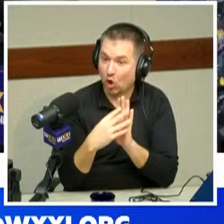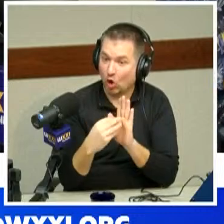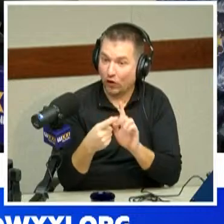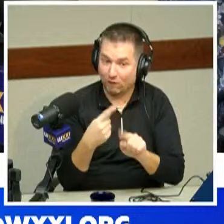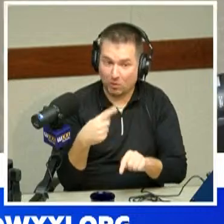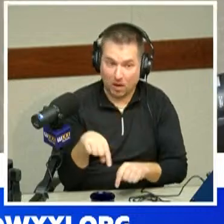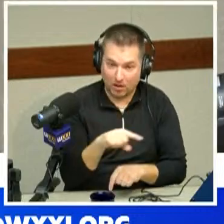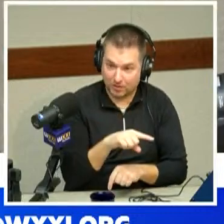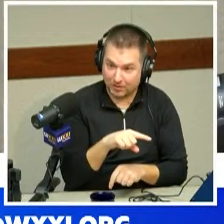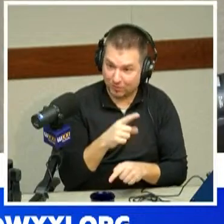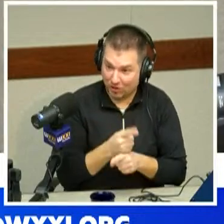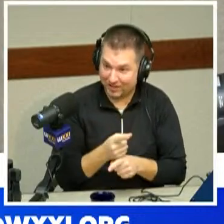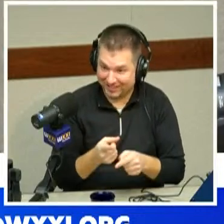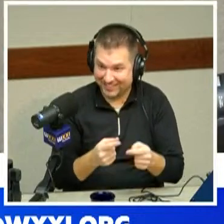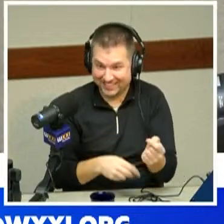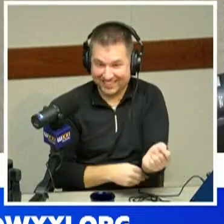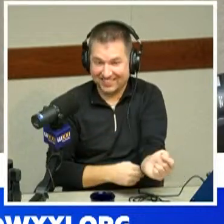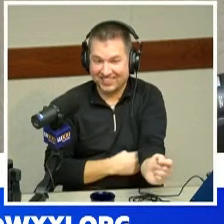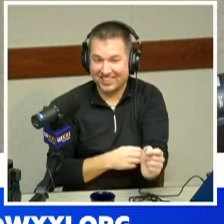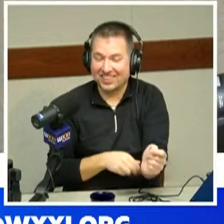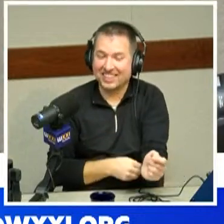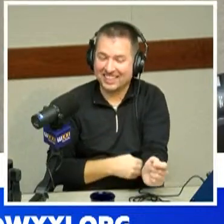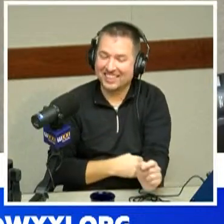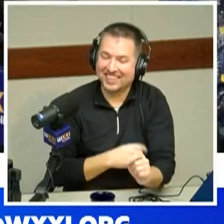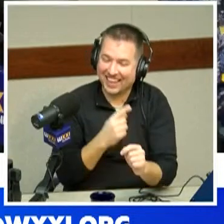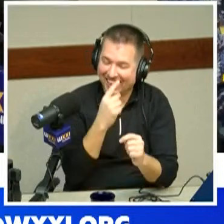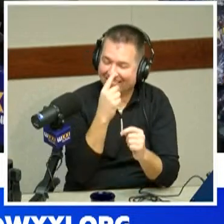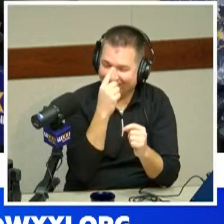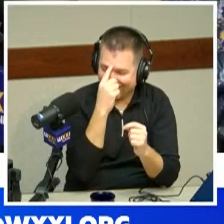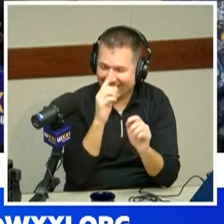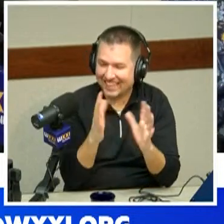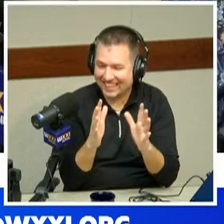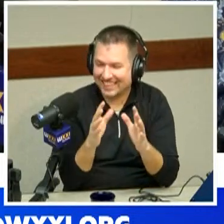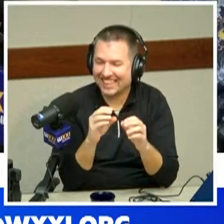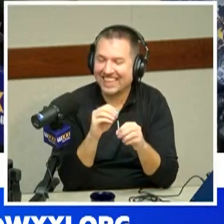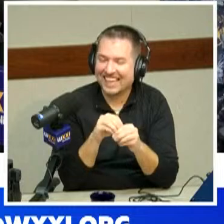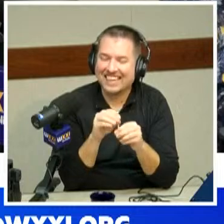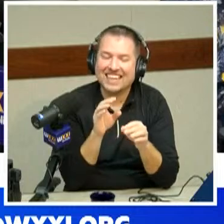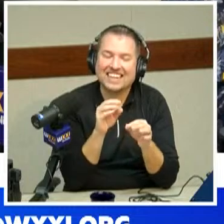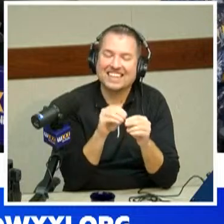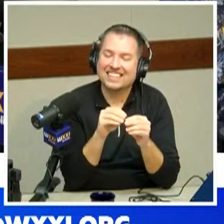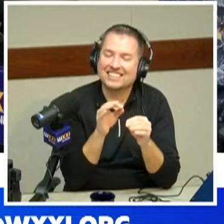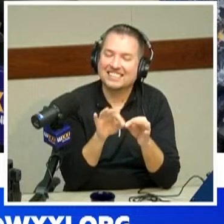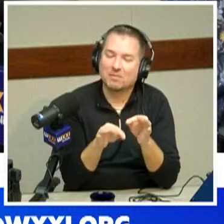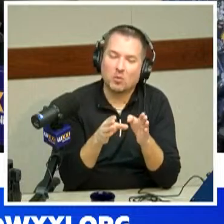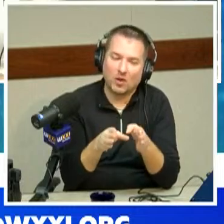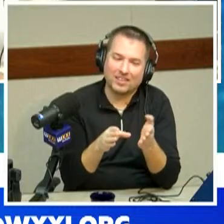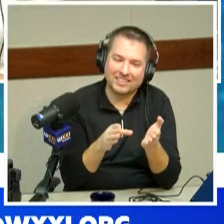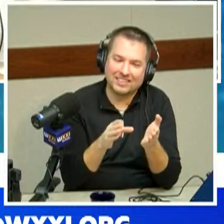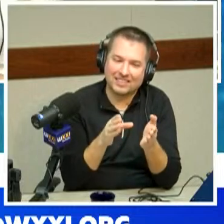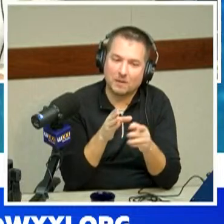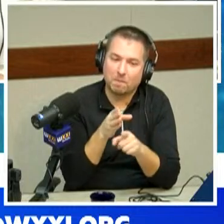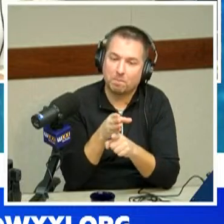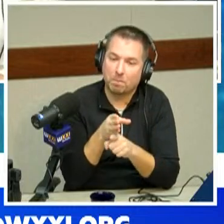in in our que uh you can think about it that way simpl that's actually the the main reason why we